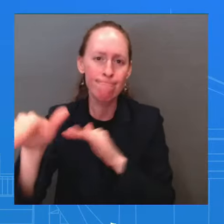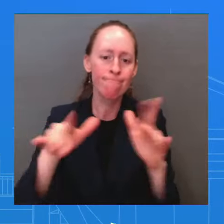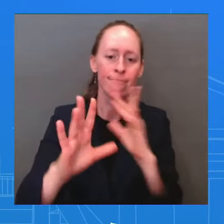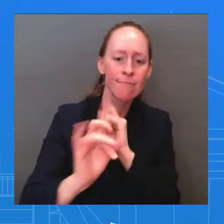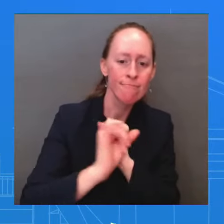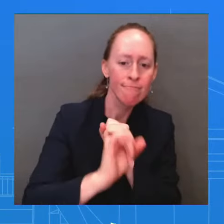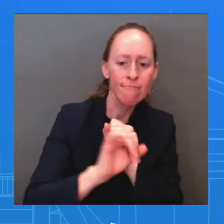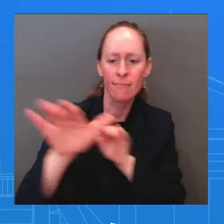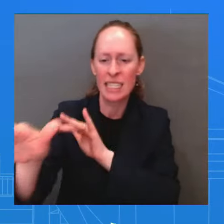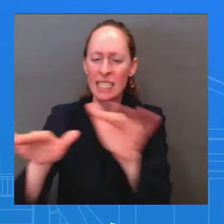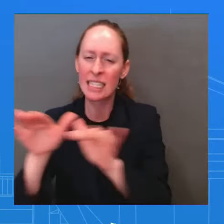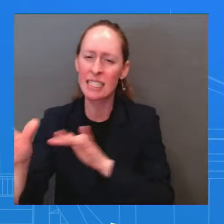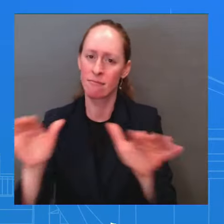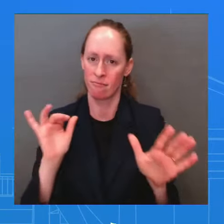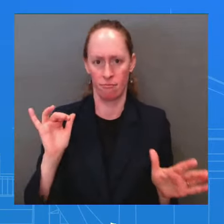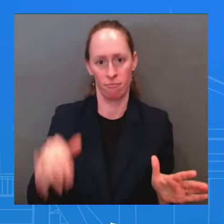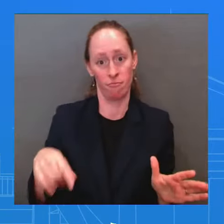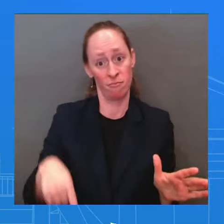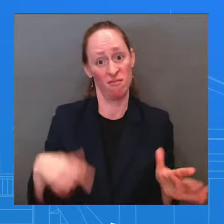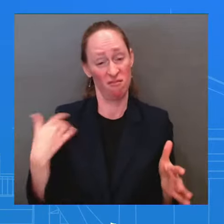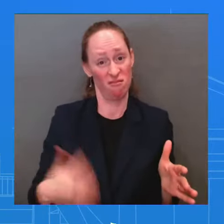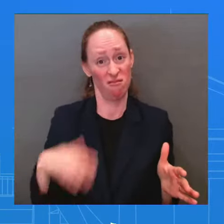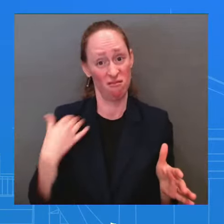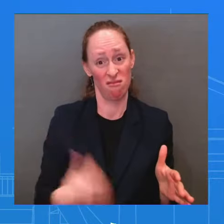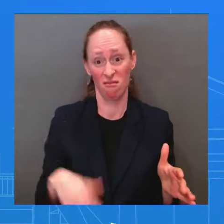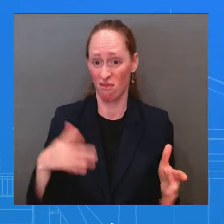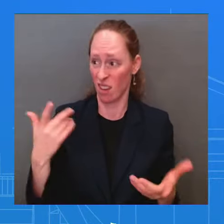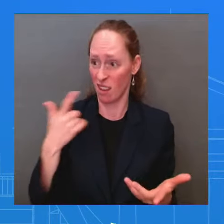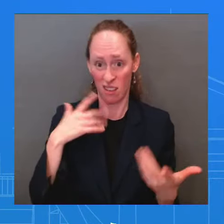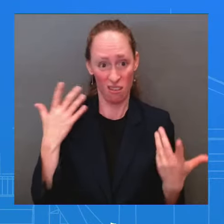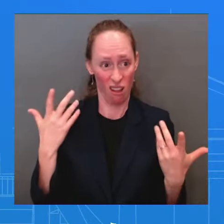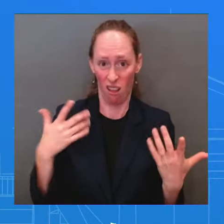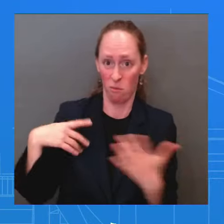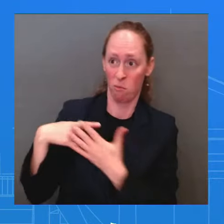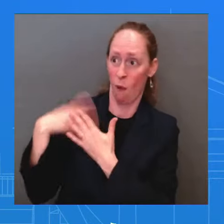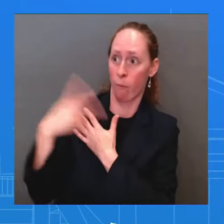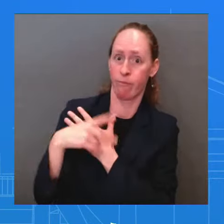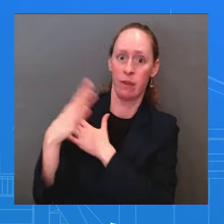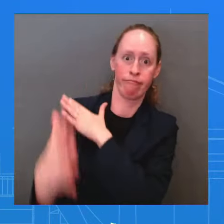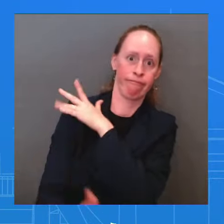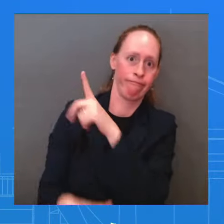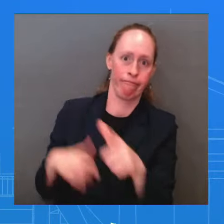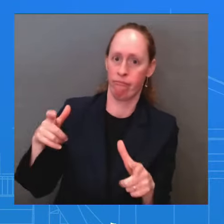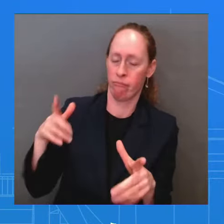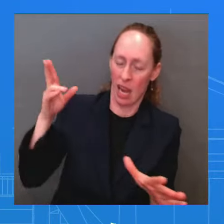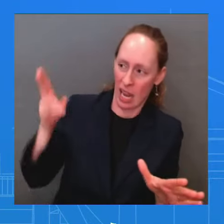the largest vaccination program in our nation's history, for COVID-19 vaccines, it has saved --